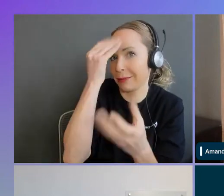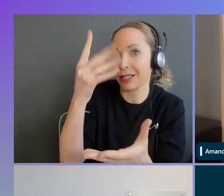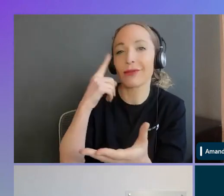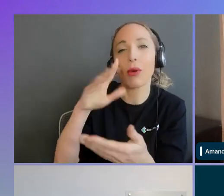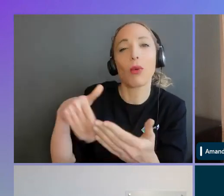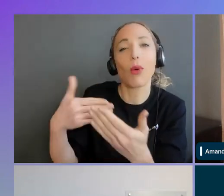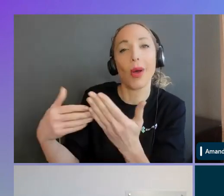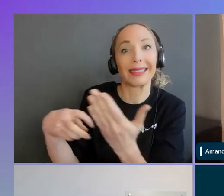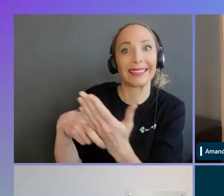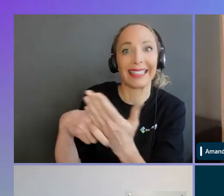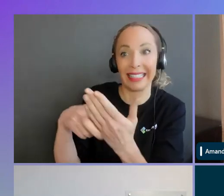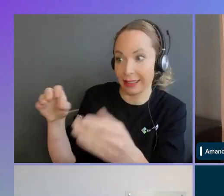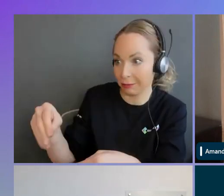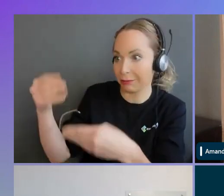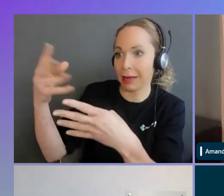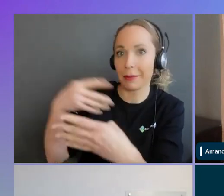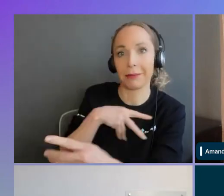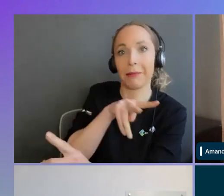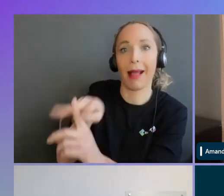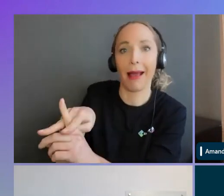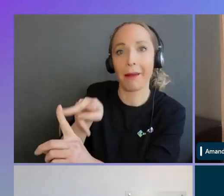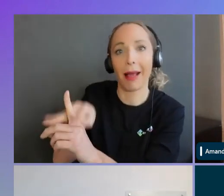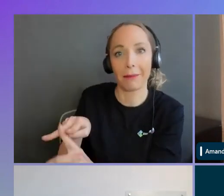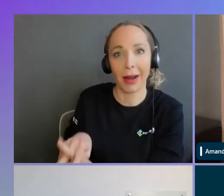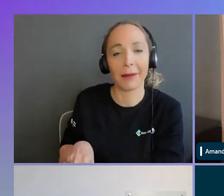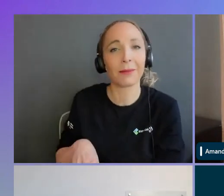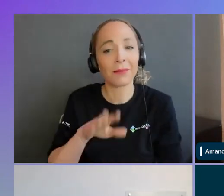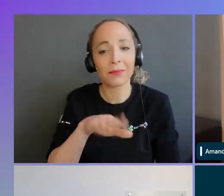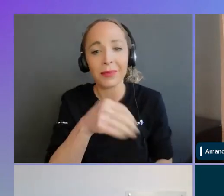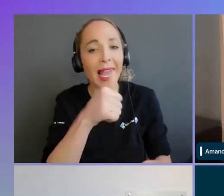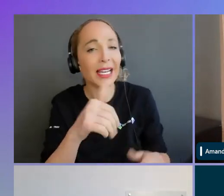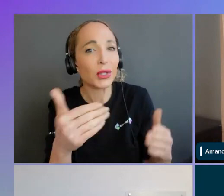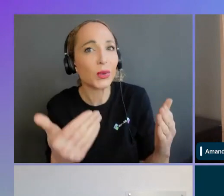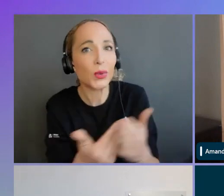you would recommend for those new to web accessibility? Oh, sure. Um, so I just, I recommend, if you're starting